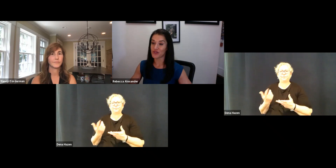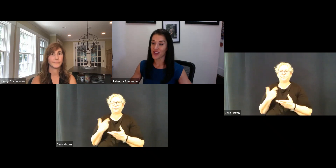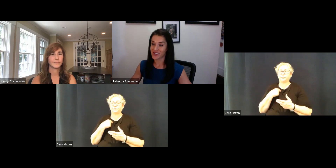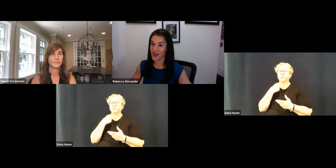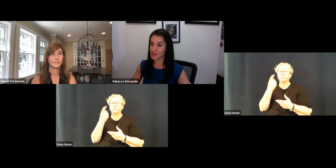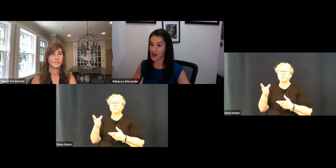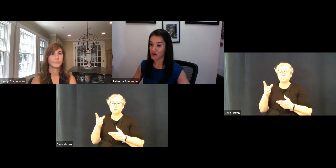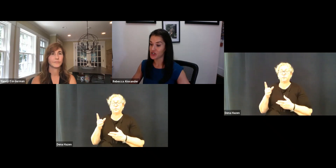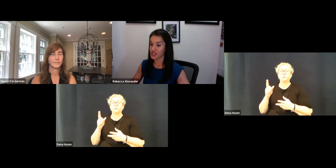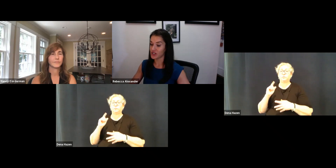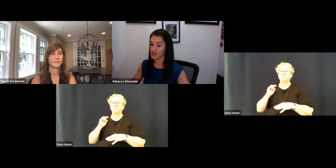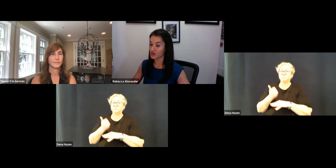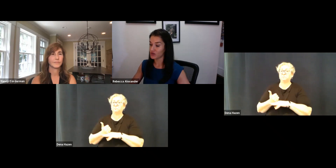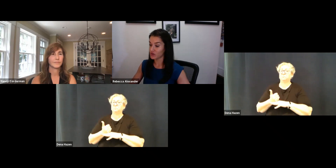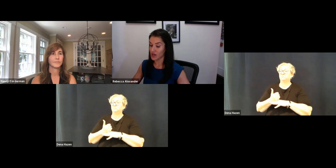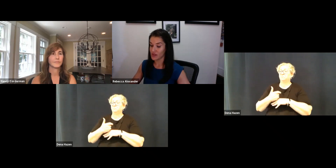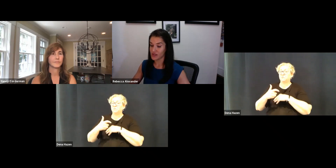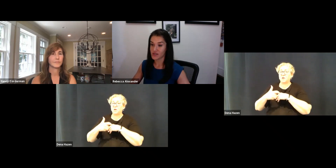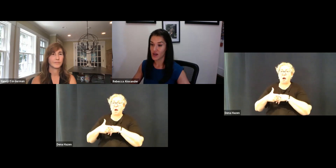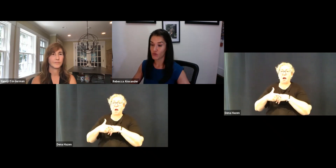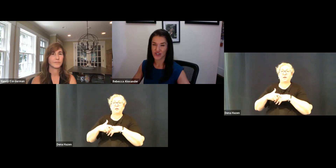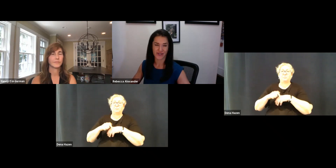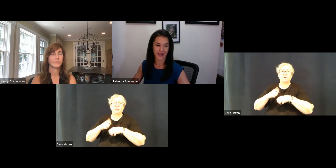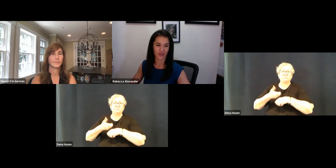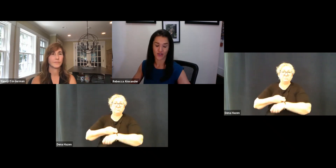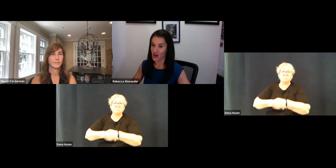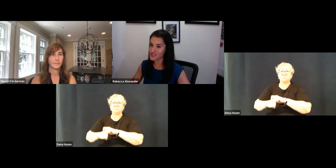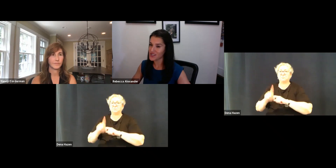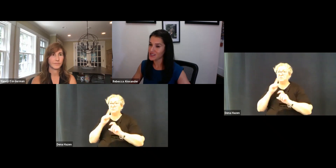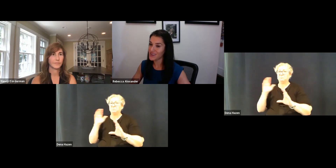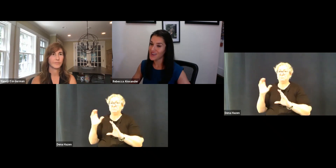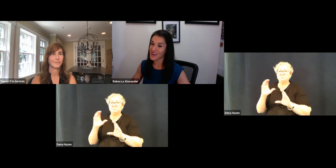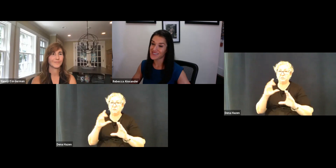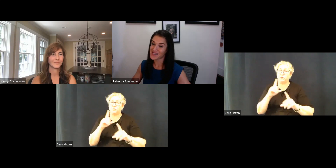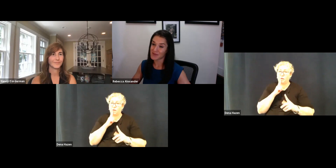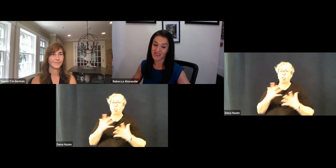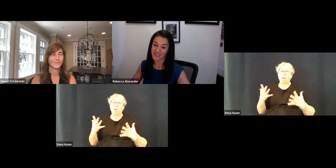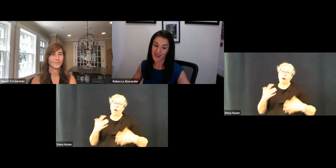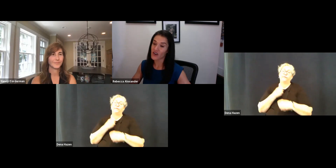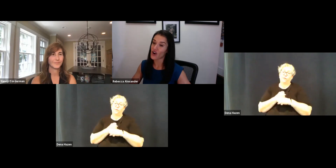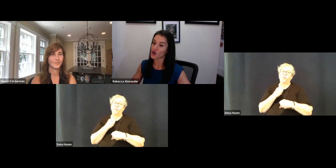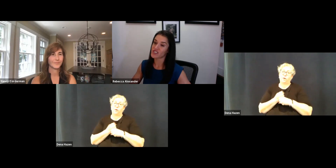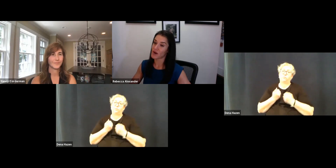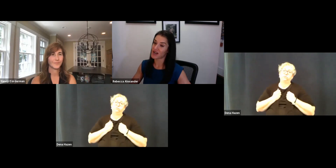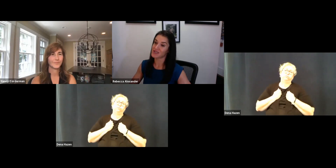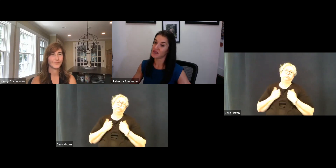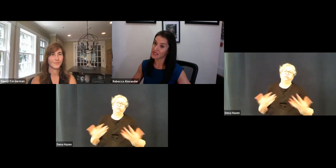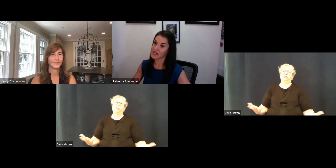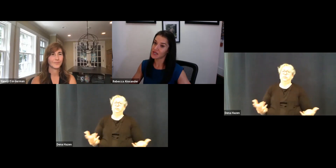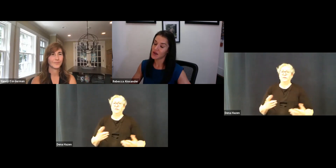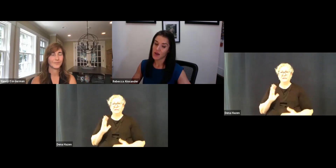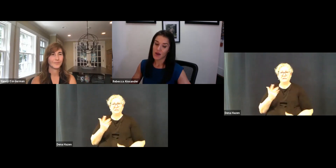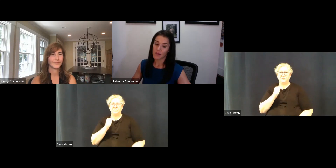put that time and energy into this stuff, which is exhausting, and seemingly not our responsibility,